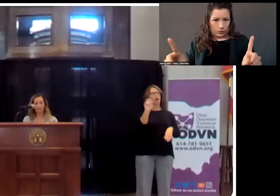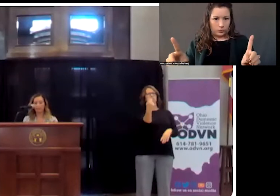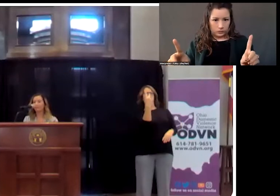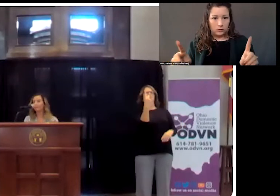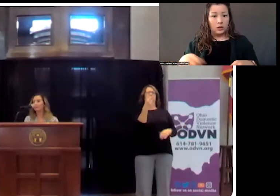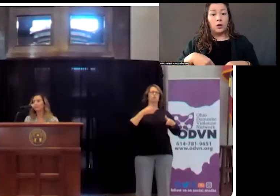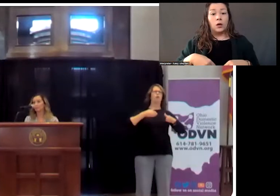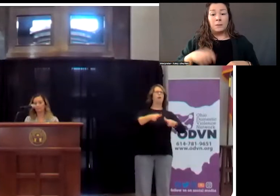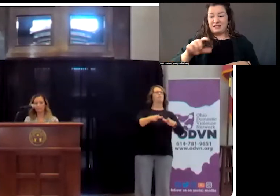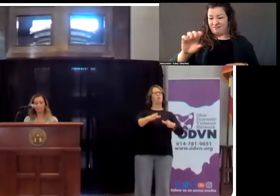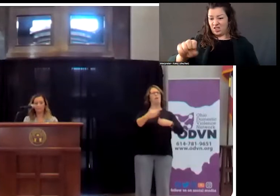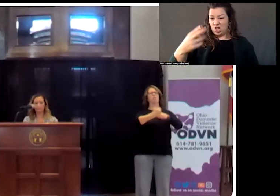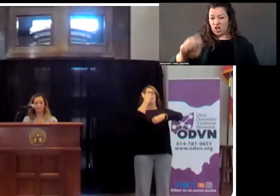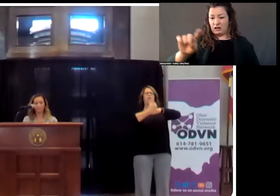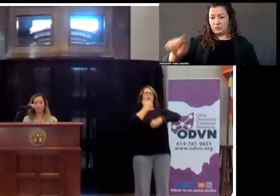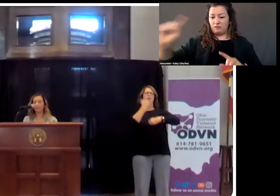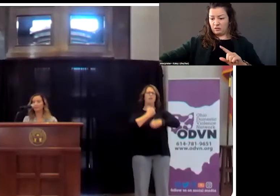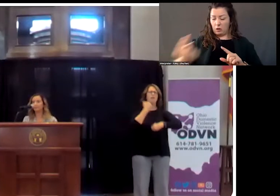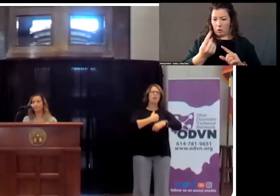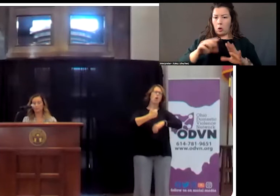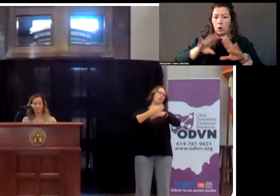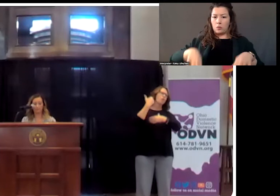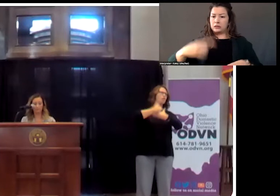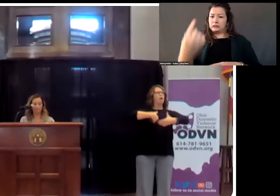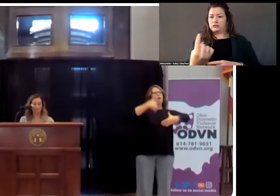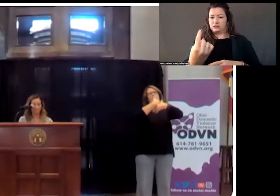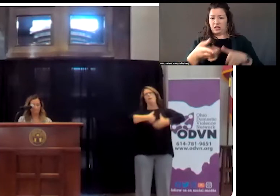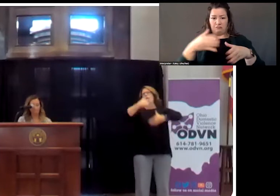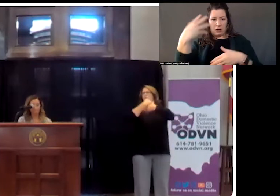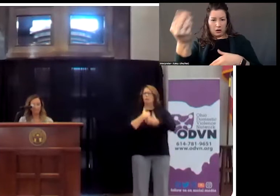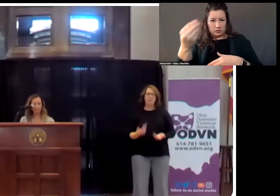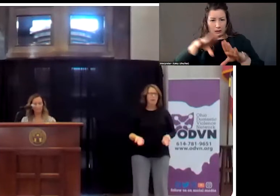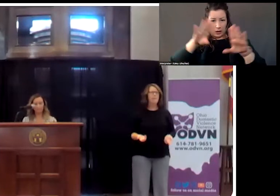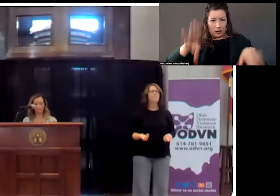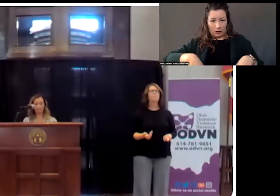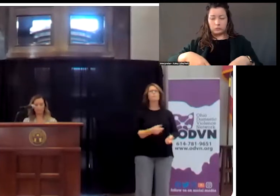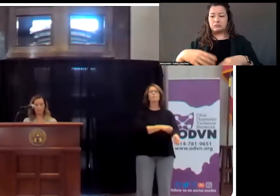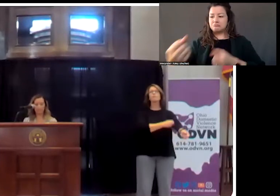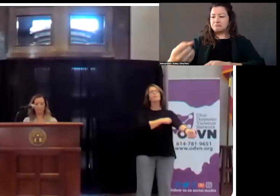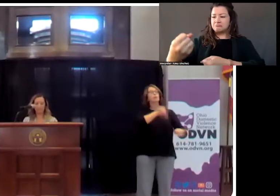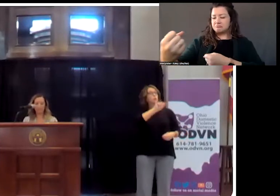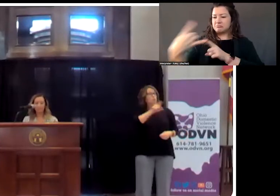threaten me with my children, harass me and taunt me In 2021,